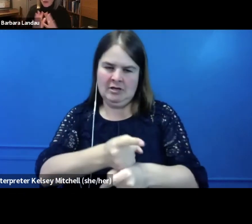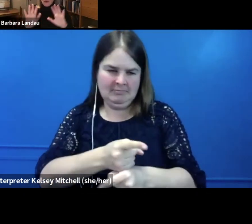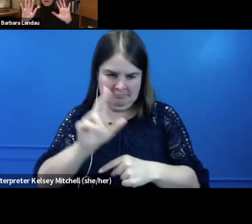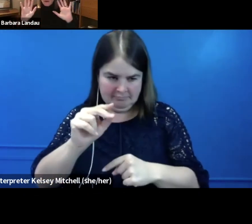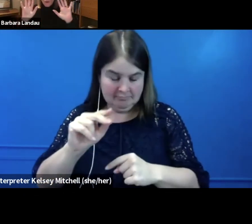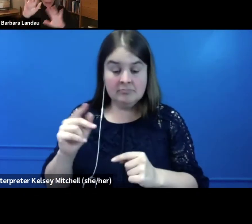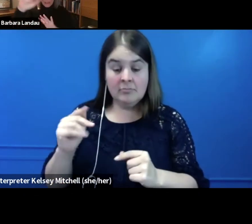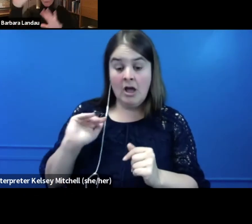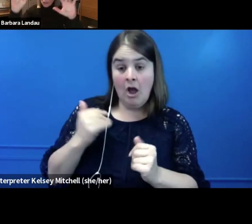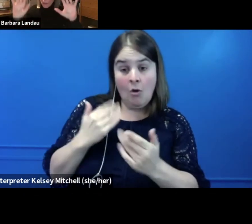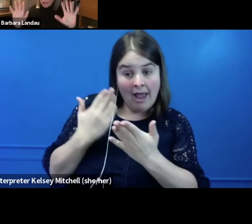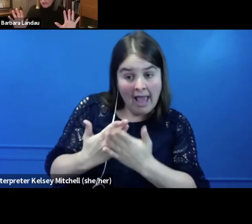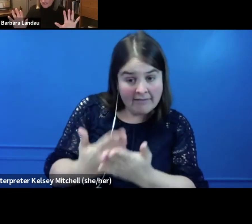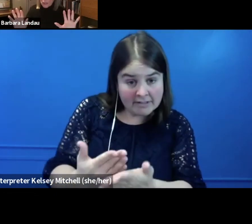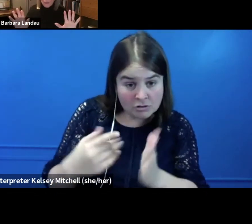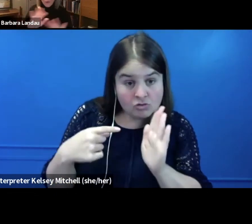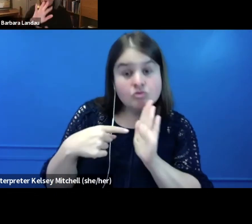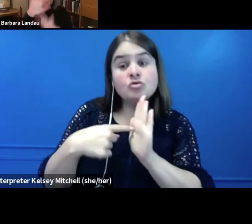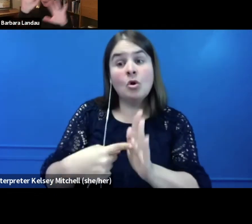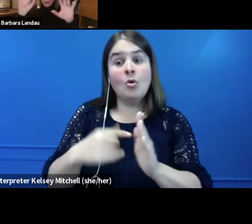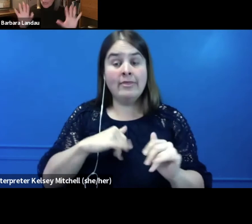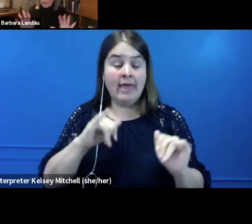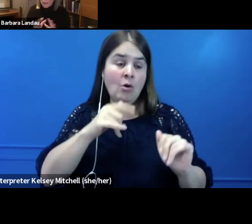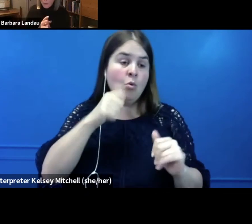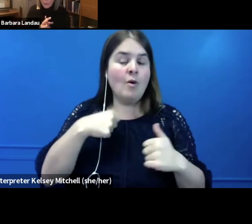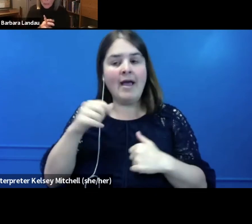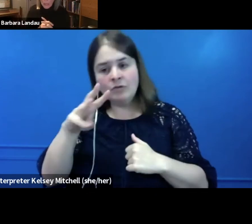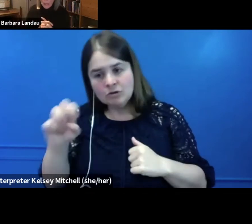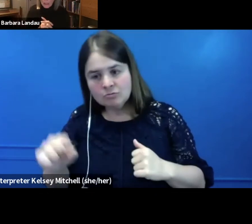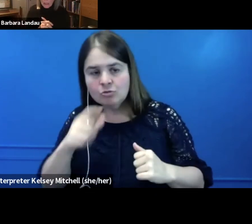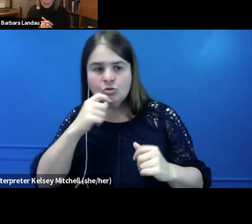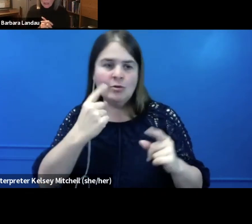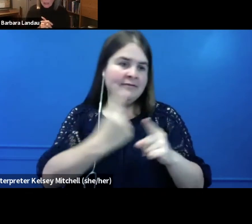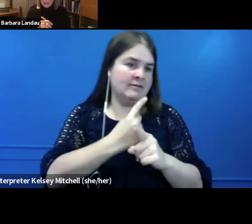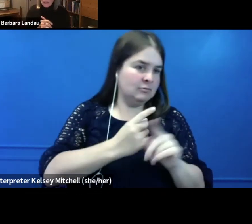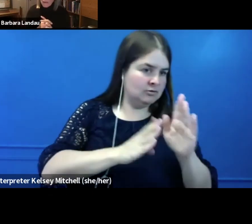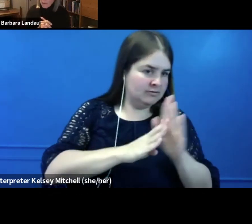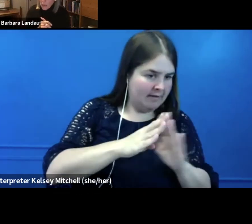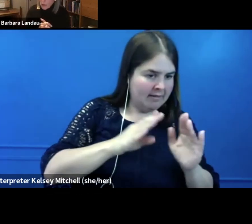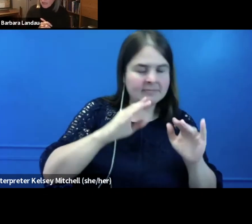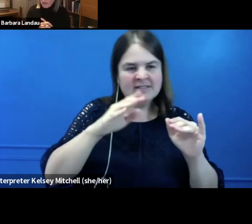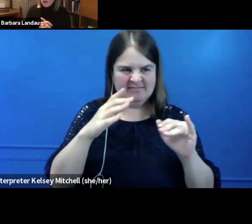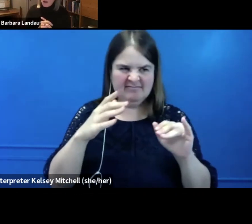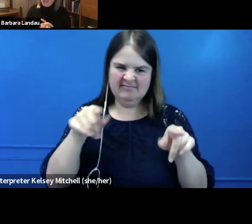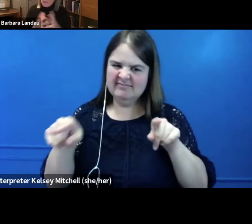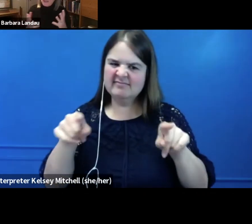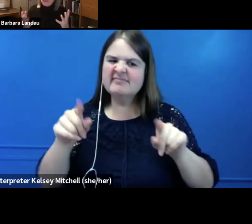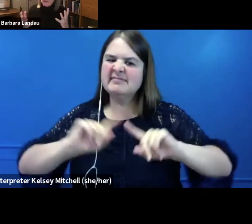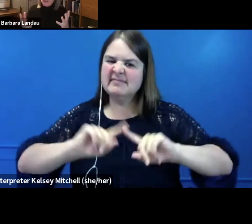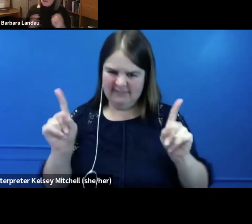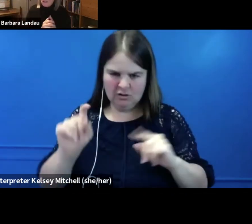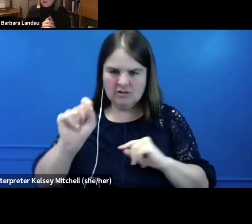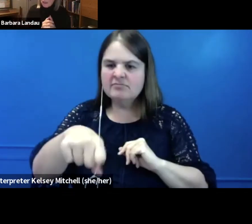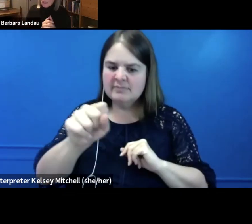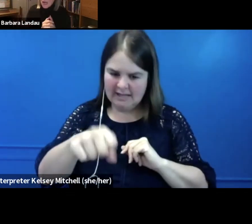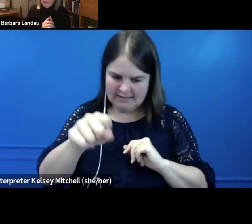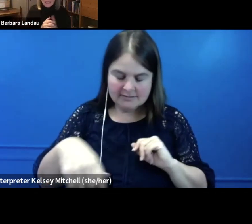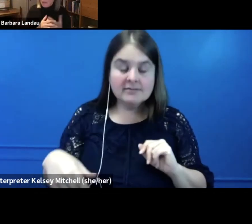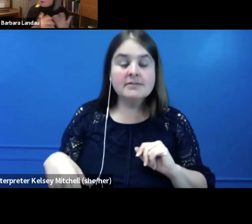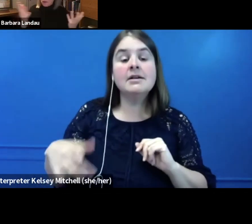are quite different spatial systems we've explored a number of them today they vary in their typically